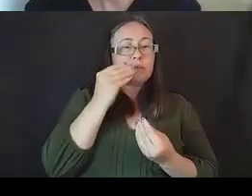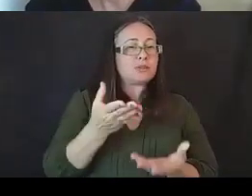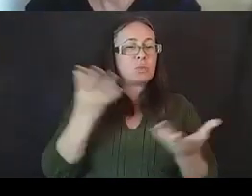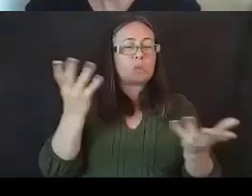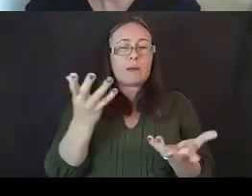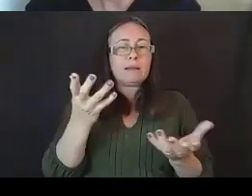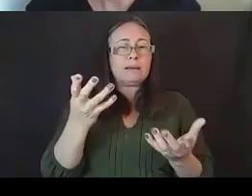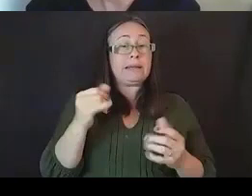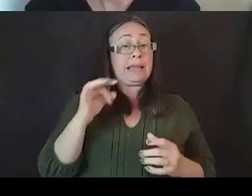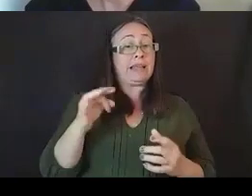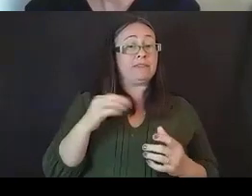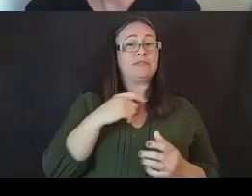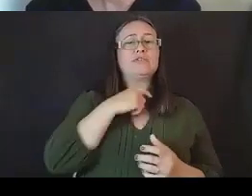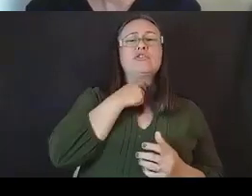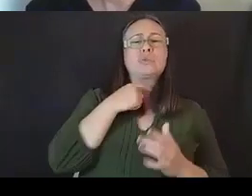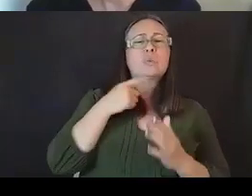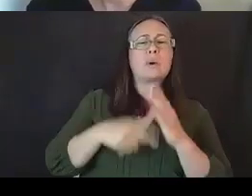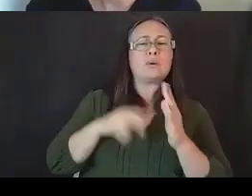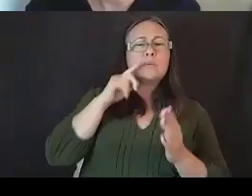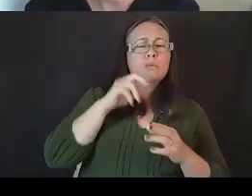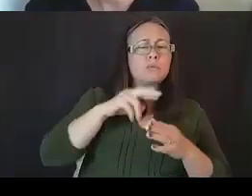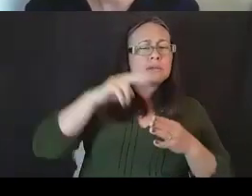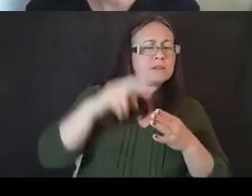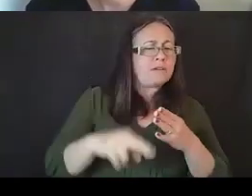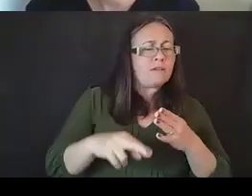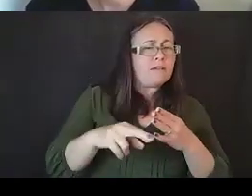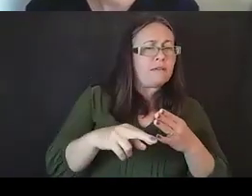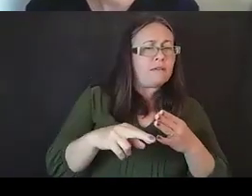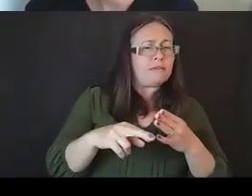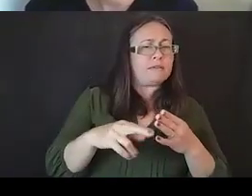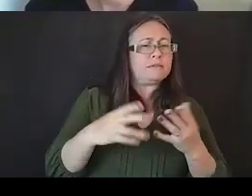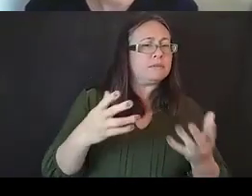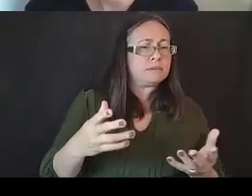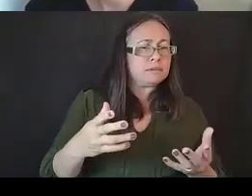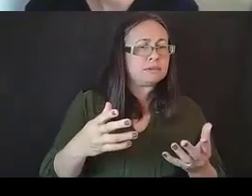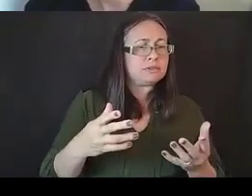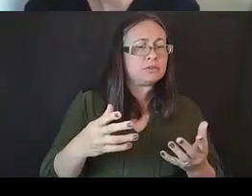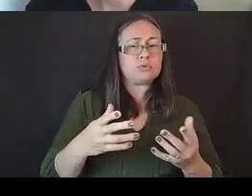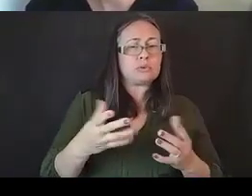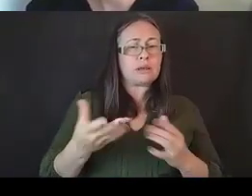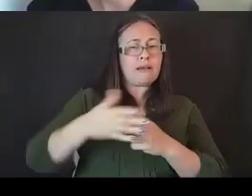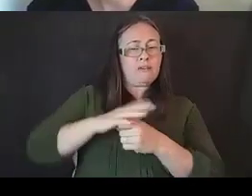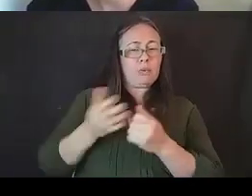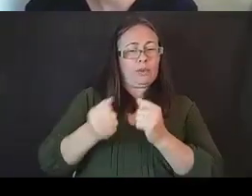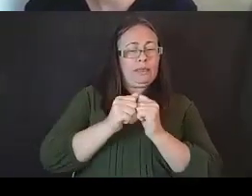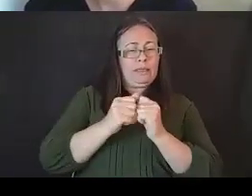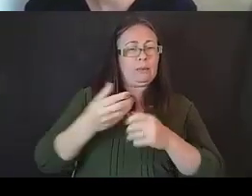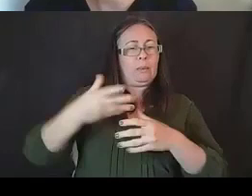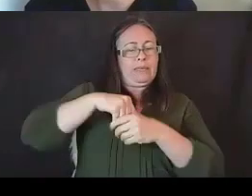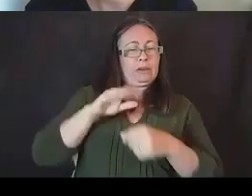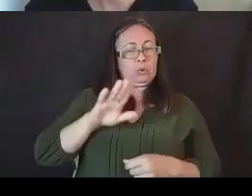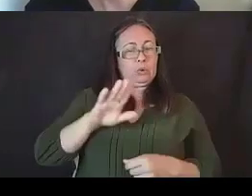have already come out of that to know what might be a good starting point to cover in your own application, and click the publications tab at the top.